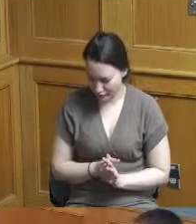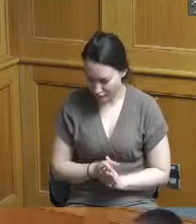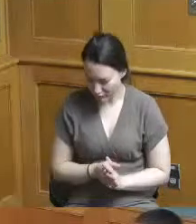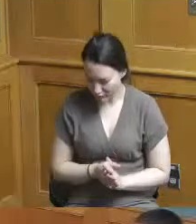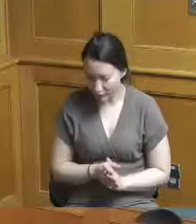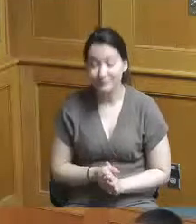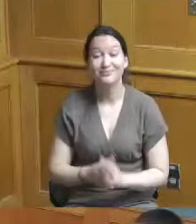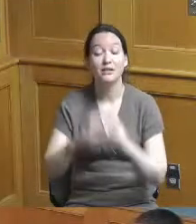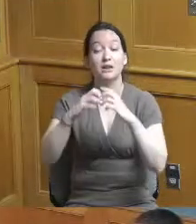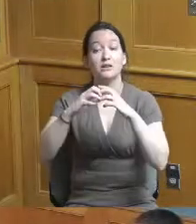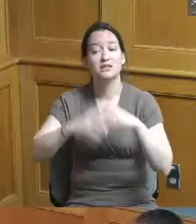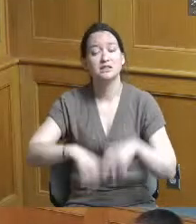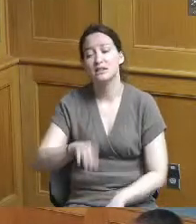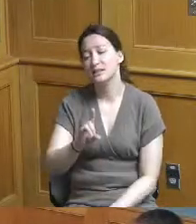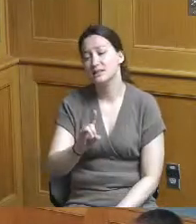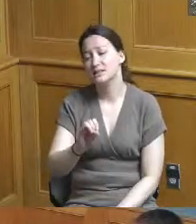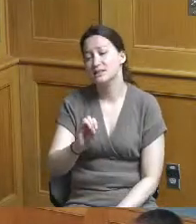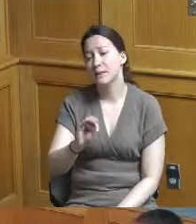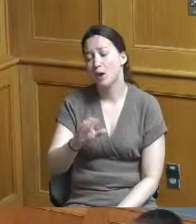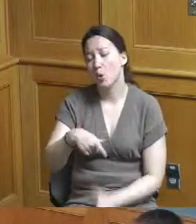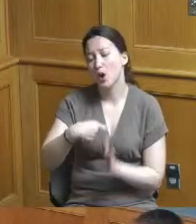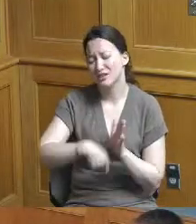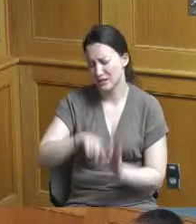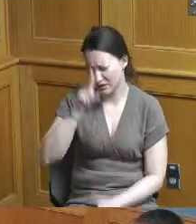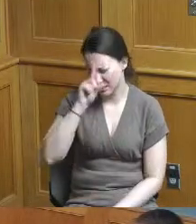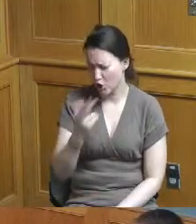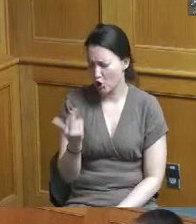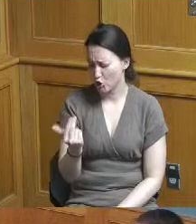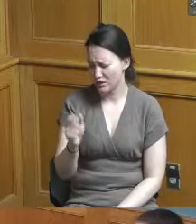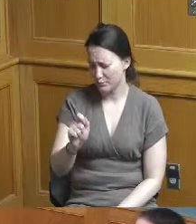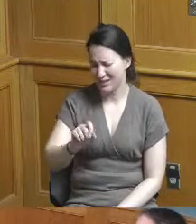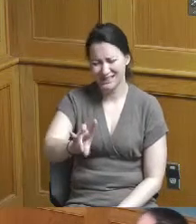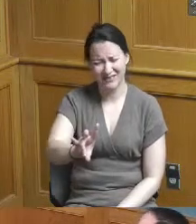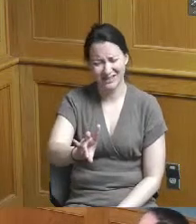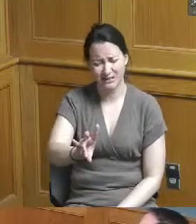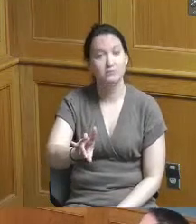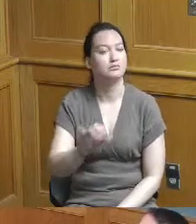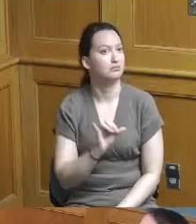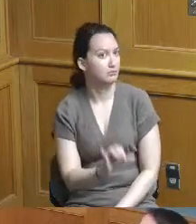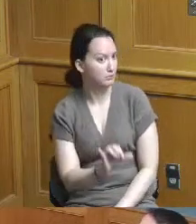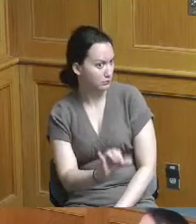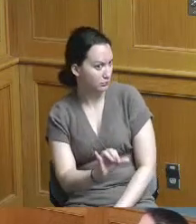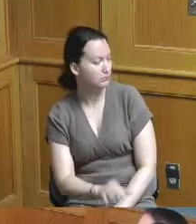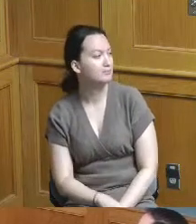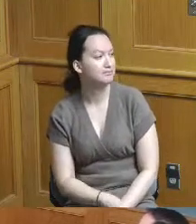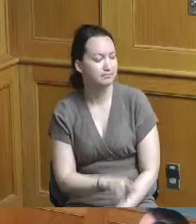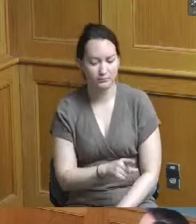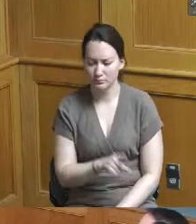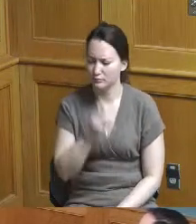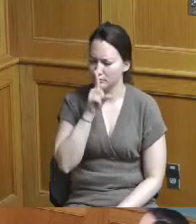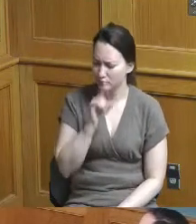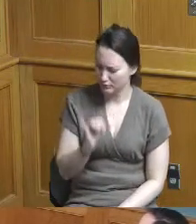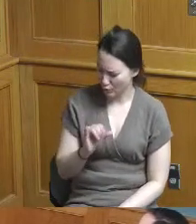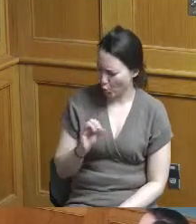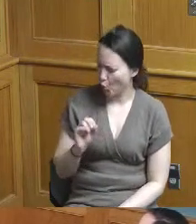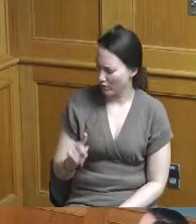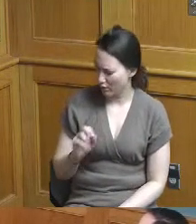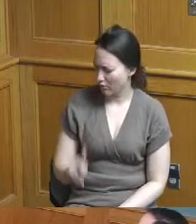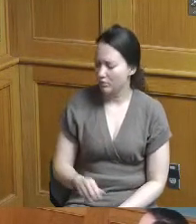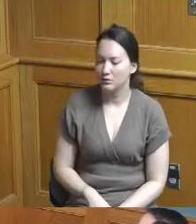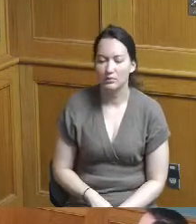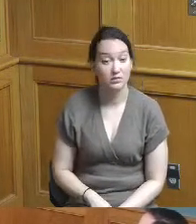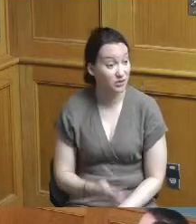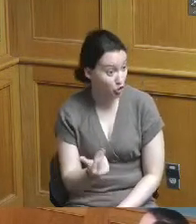demolition cost I believe was 13.7 okay that's where I'm at now yeah 50. okay 38 and 13. okay